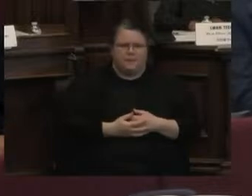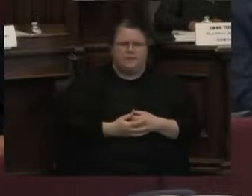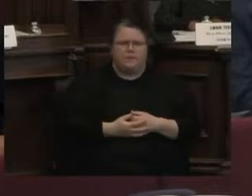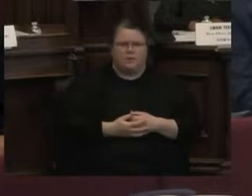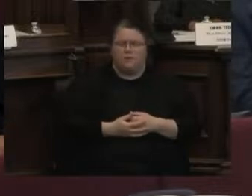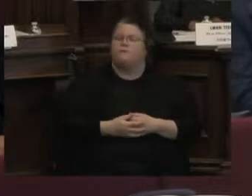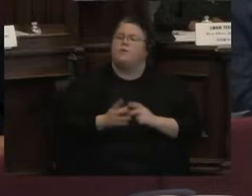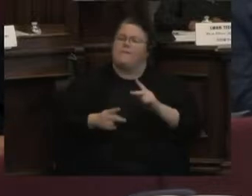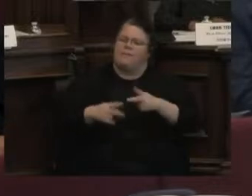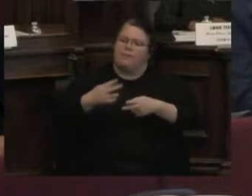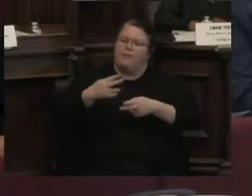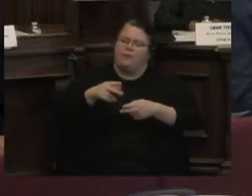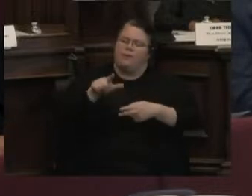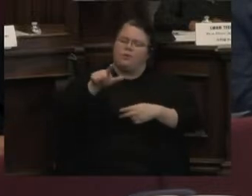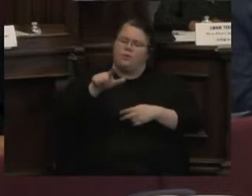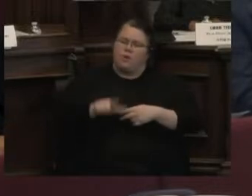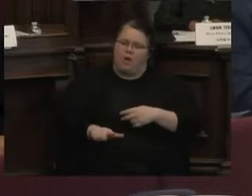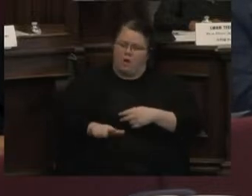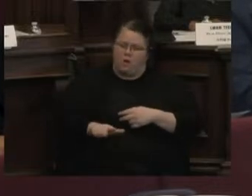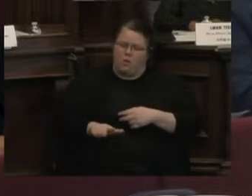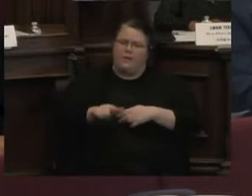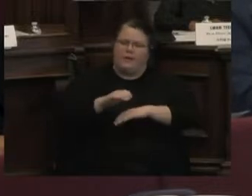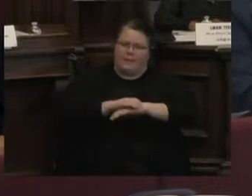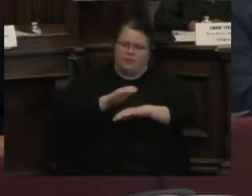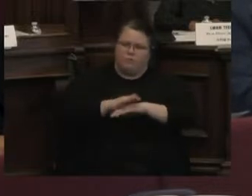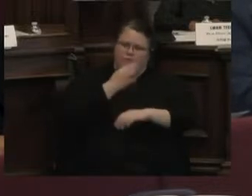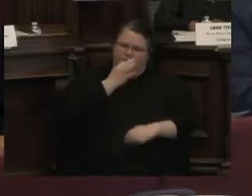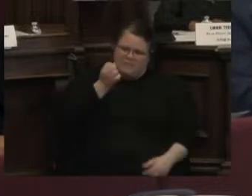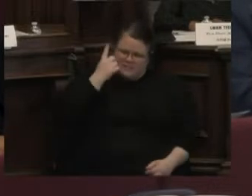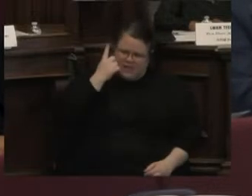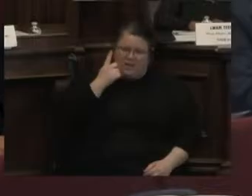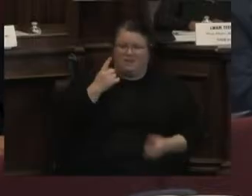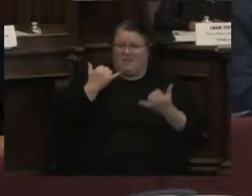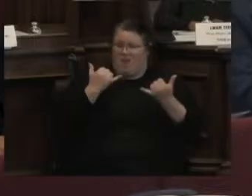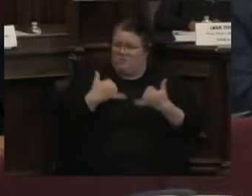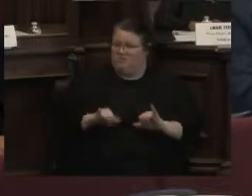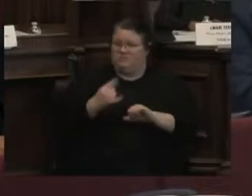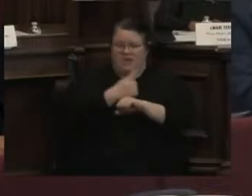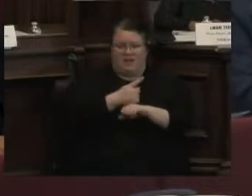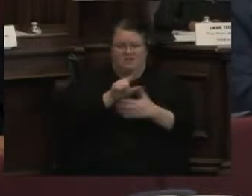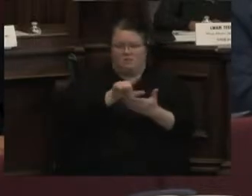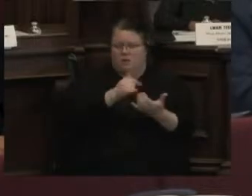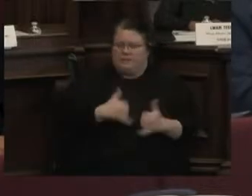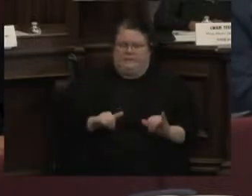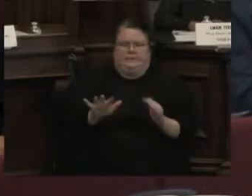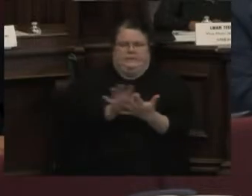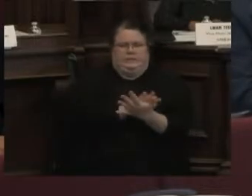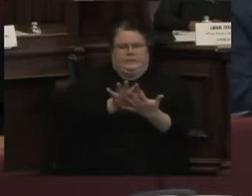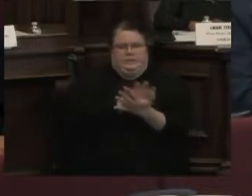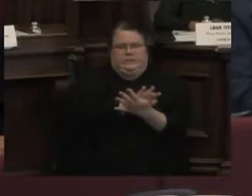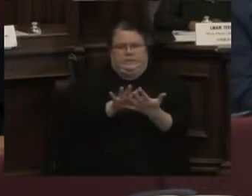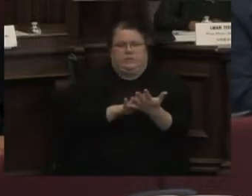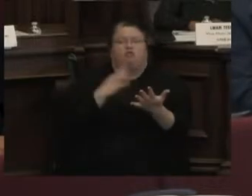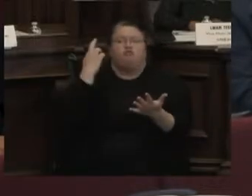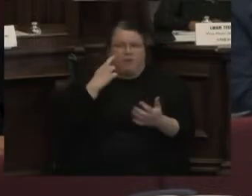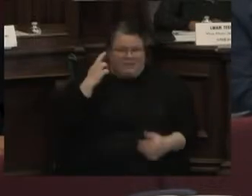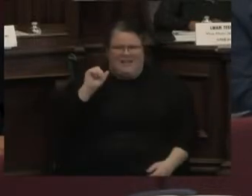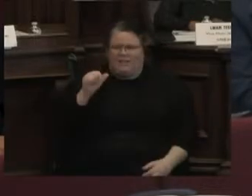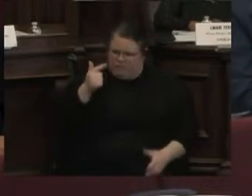synonyms now, but for language. Low English proficiency people,